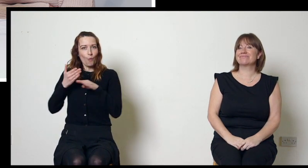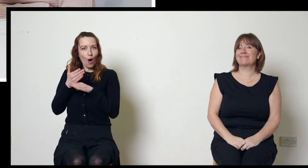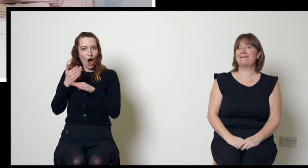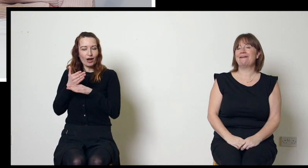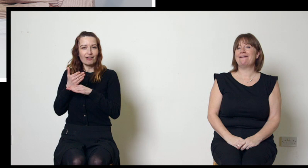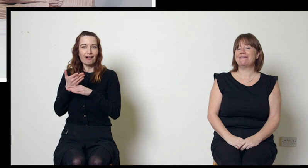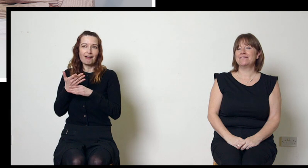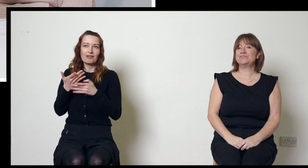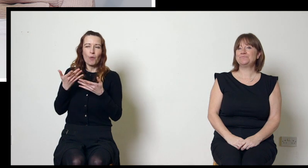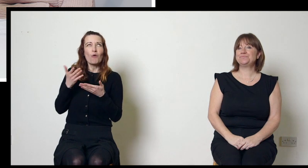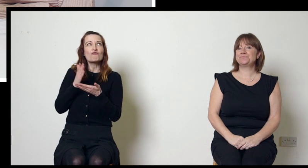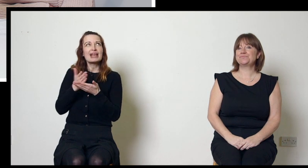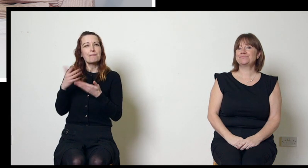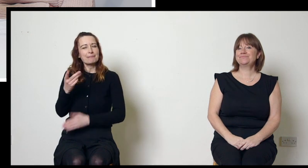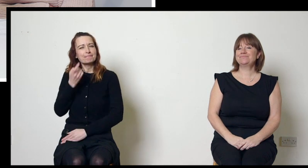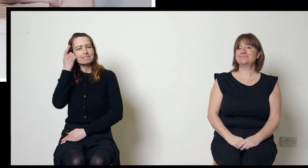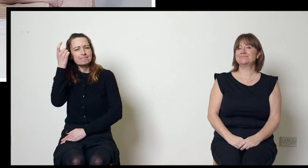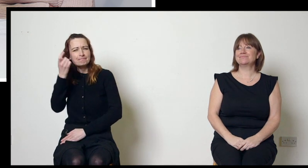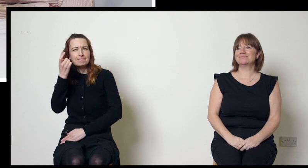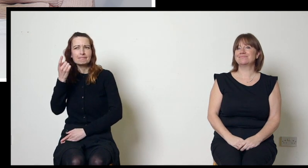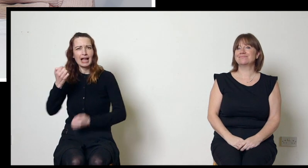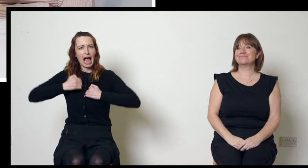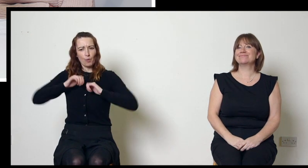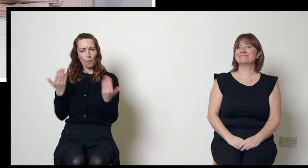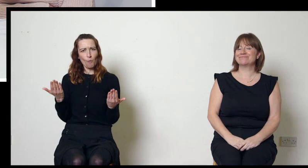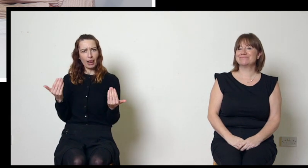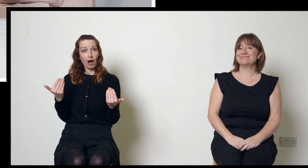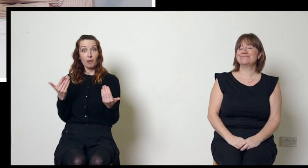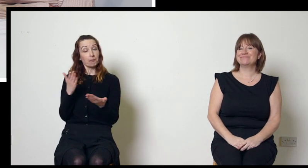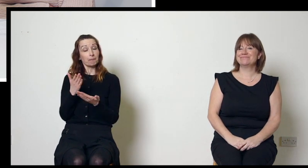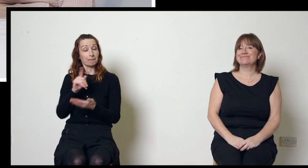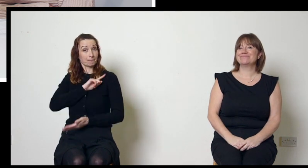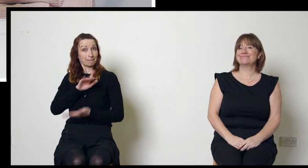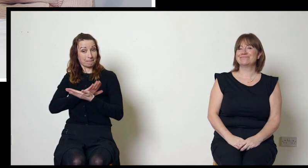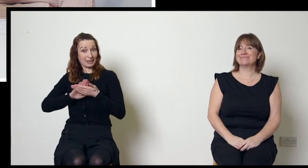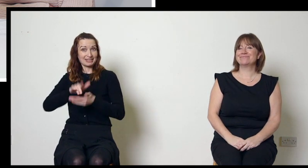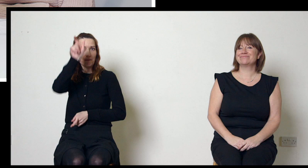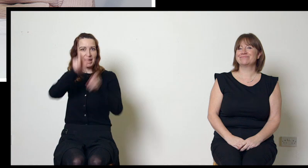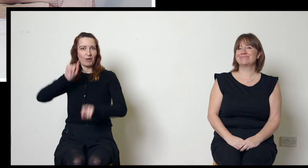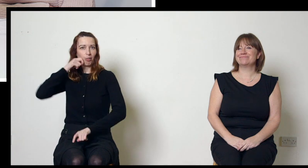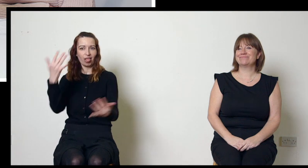you know, so we've really considered the front of house and that welcome. And I think that's meant that people have come back to stuff and felt